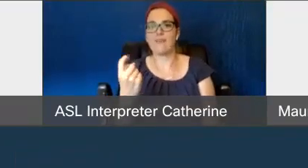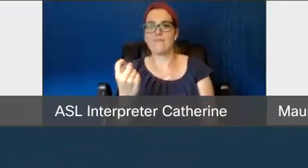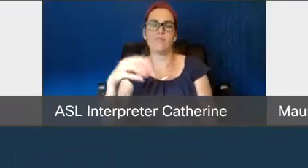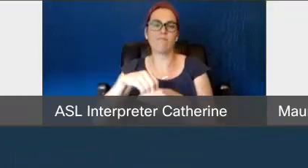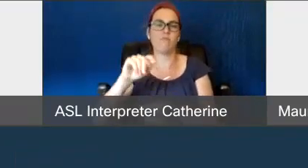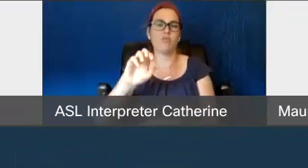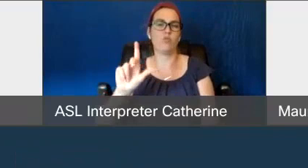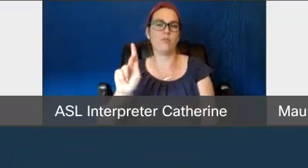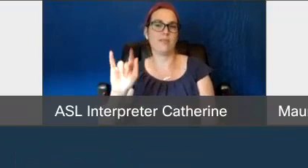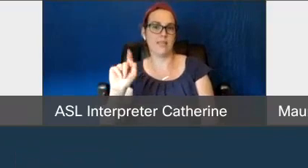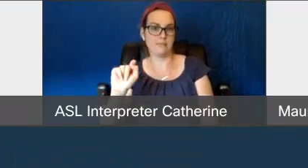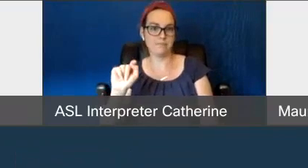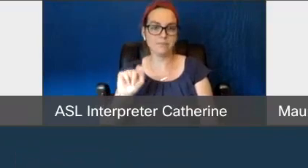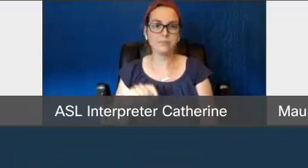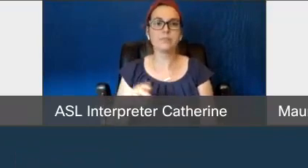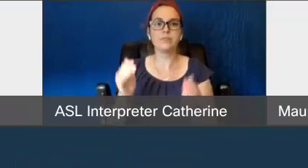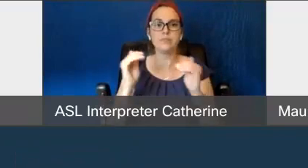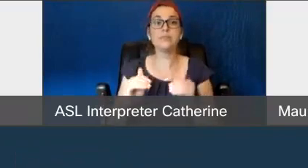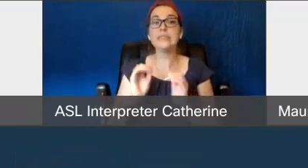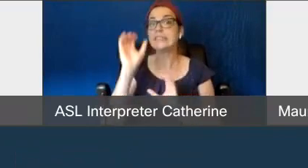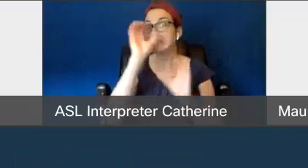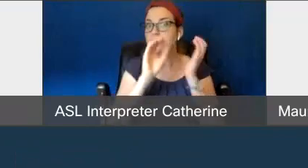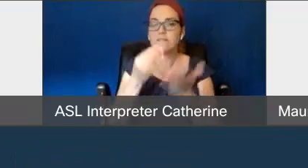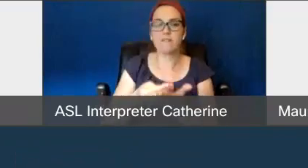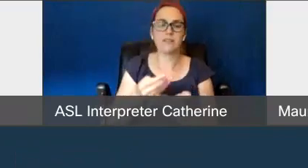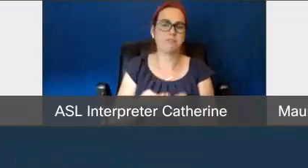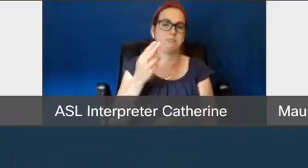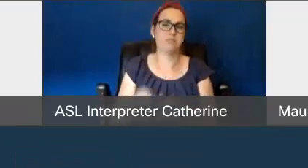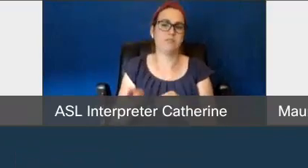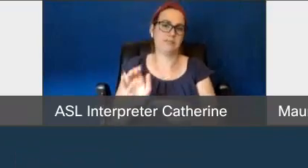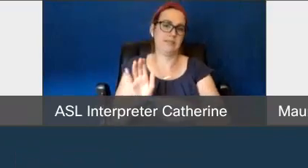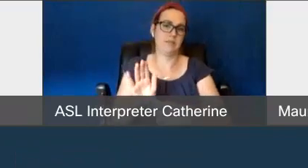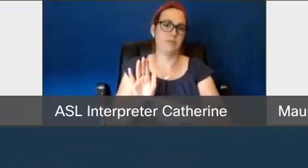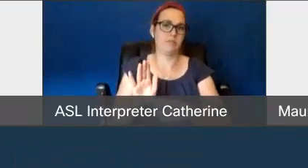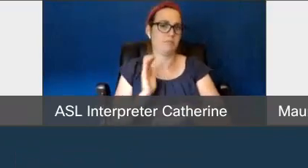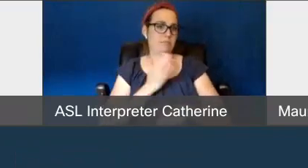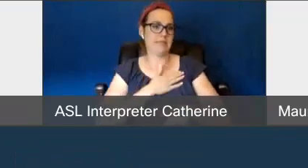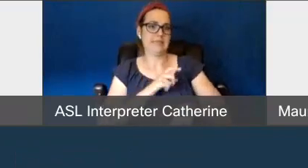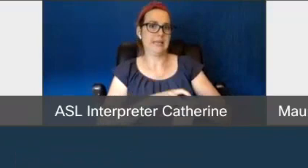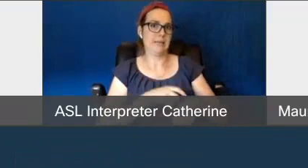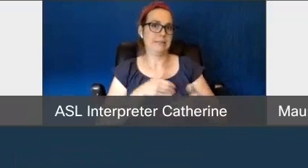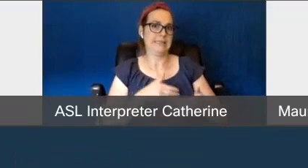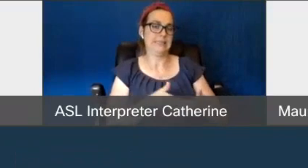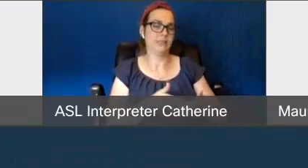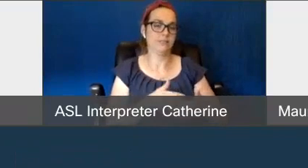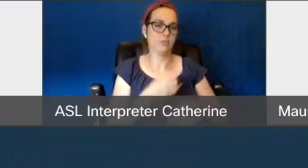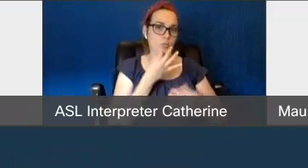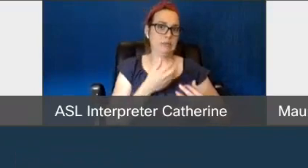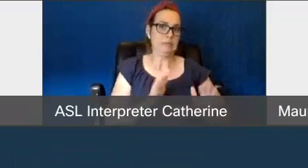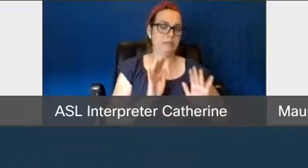Seek funding, I'm gonna give you this as a brief example because the time is growing short. We started with three people in a room,